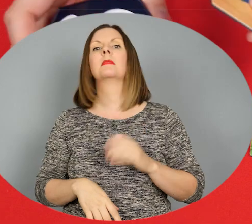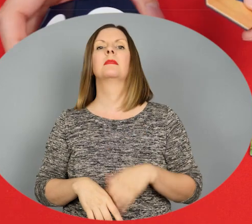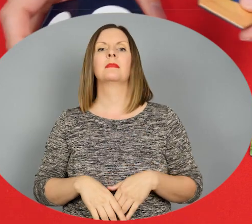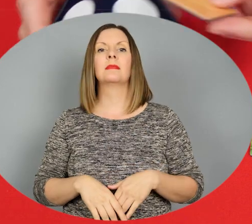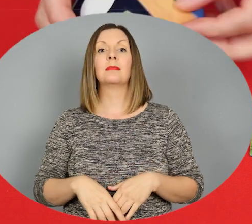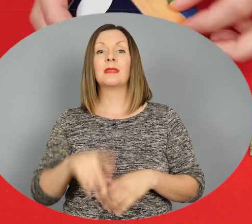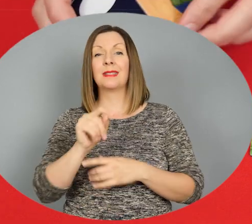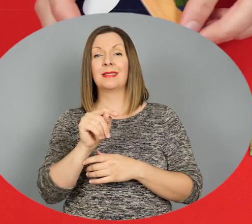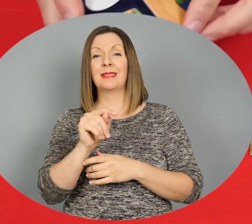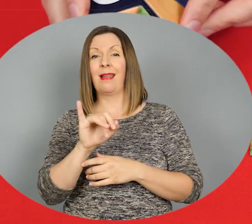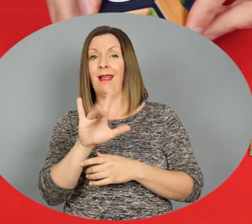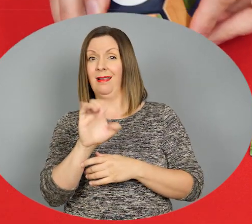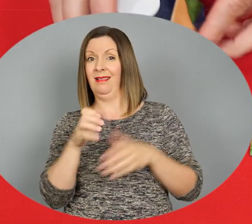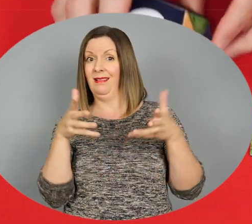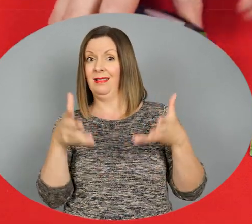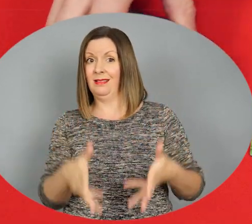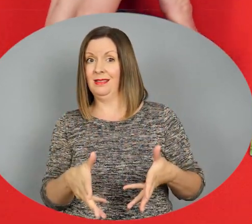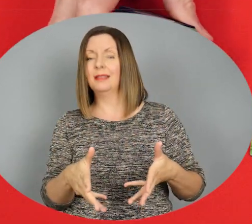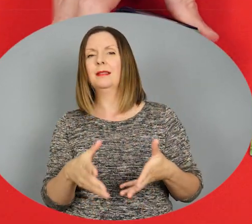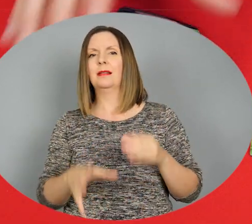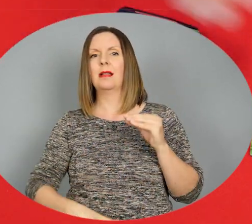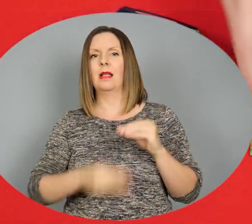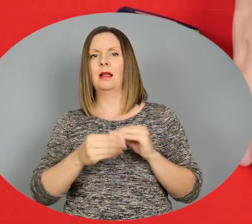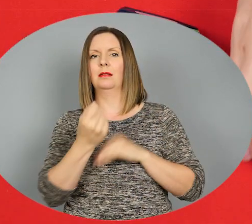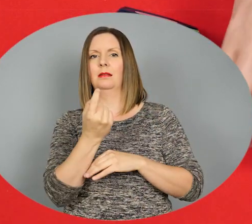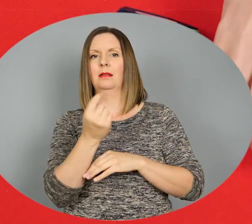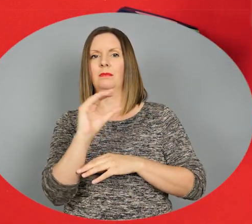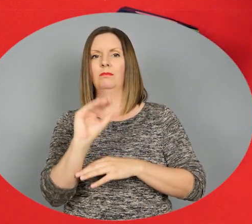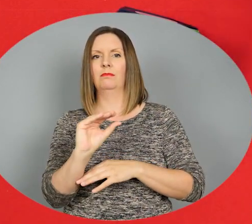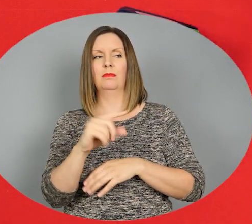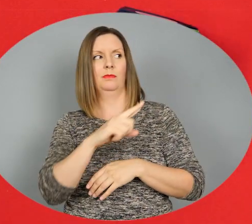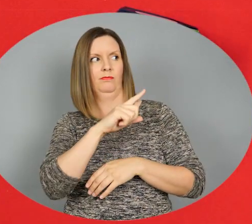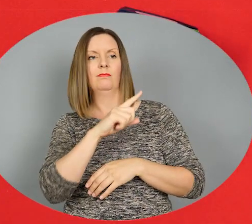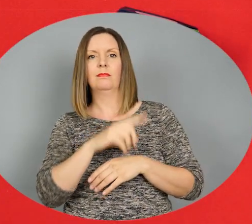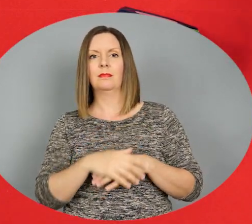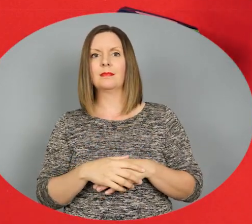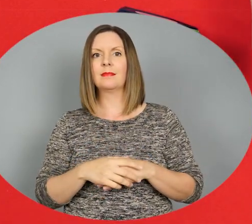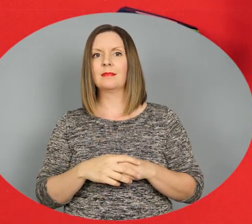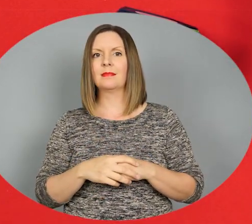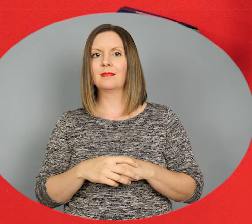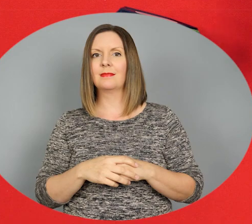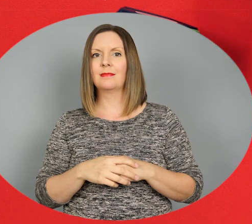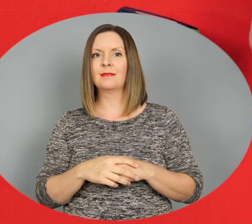of them and attaching them to their planet and again any leftover tiles are then added